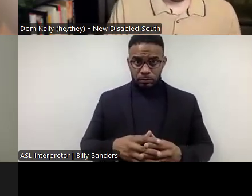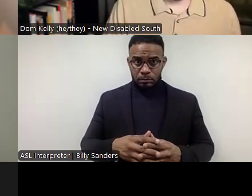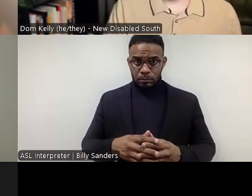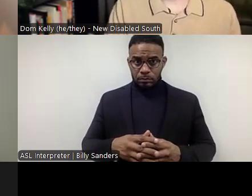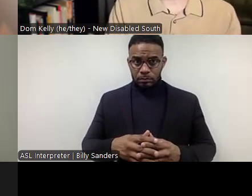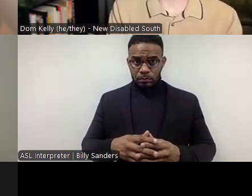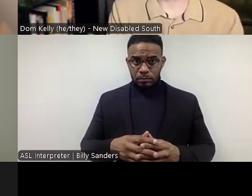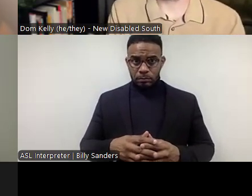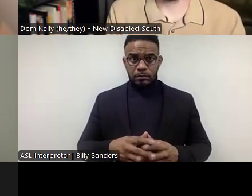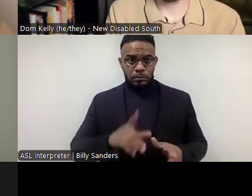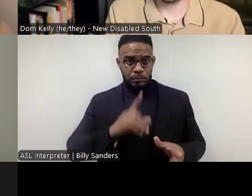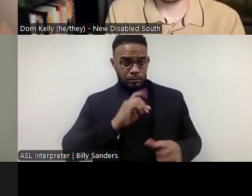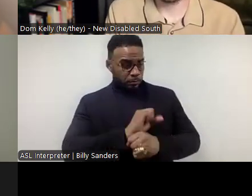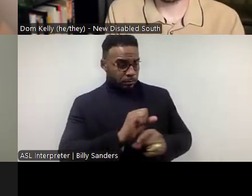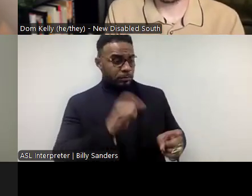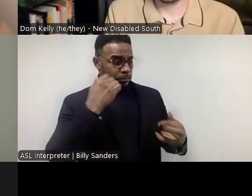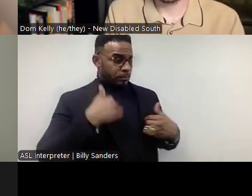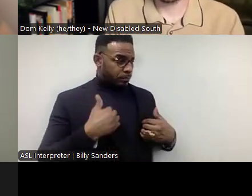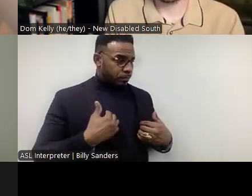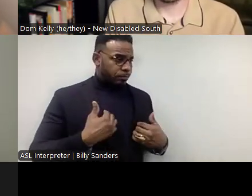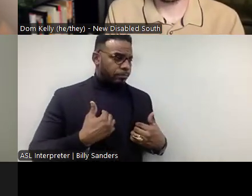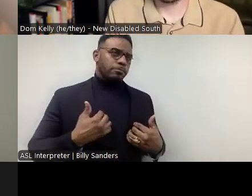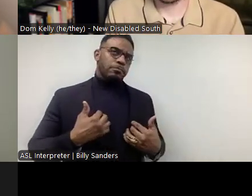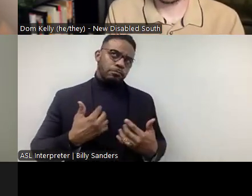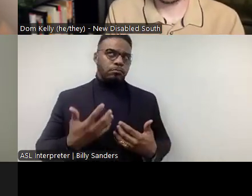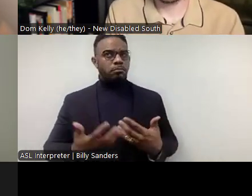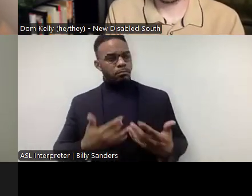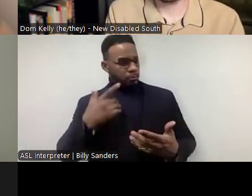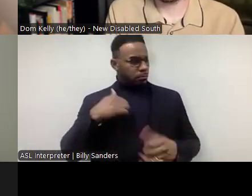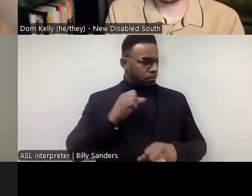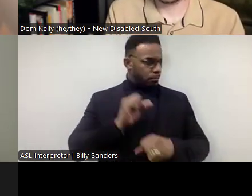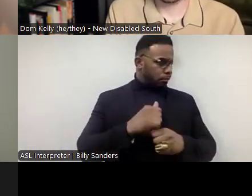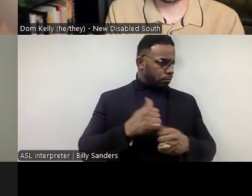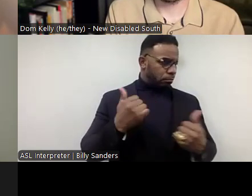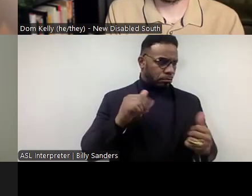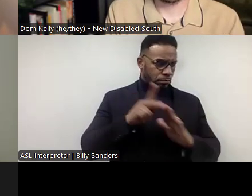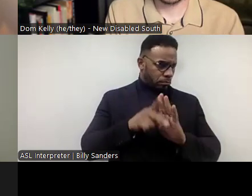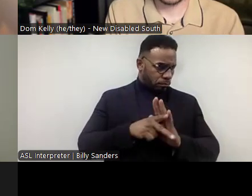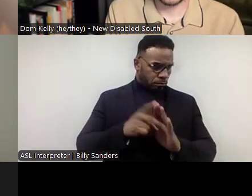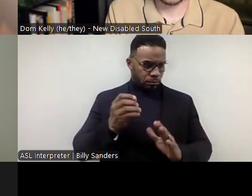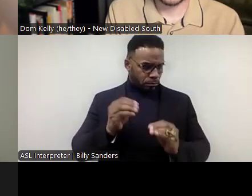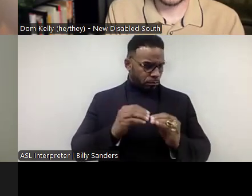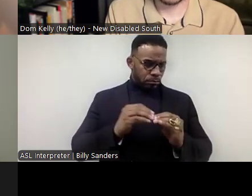Rachita, do you want to answer ? What is community organizing to you? » RACHITA SINGH: Sure. For me,